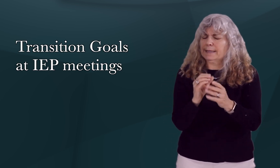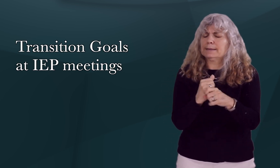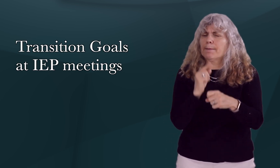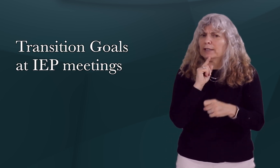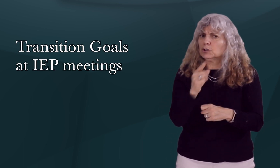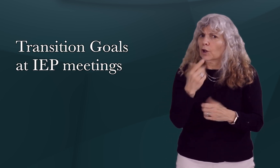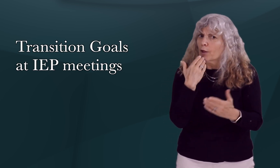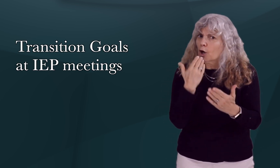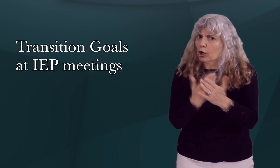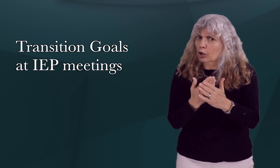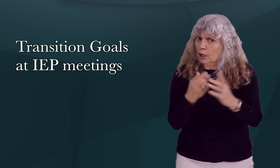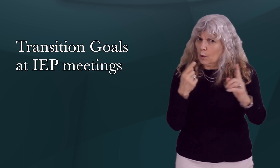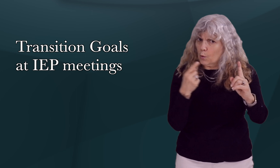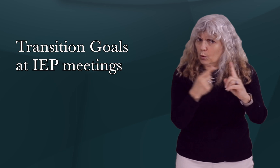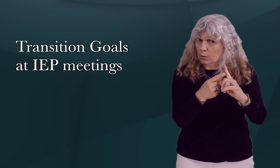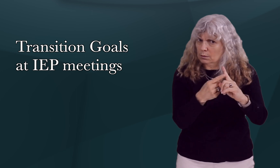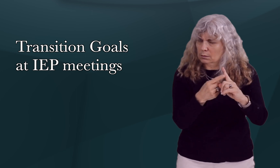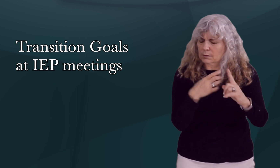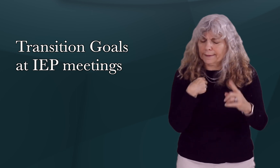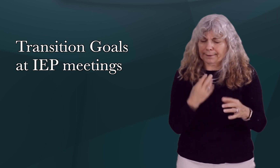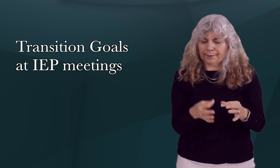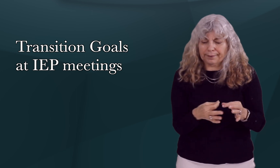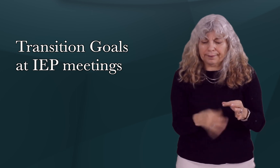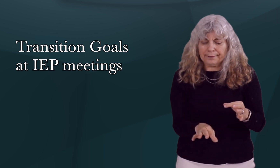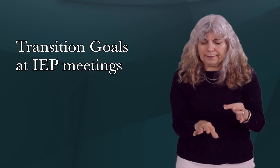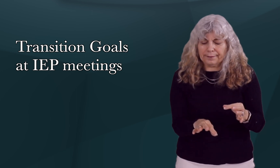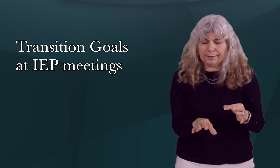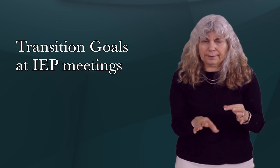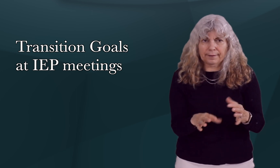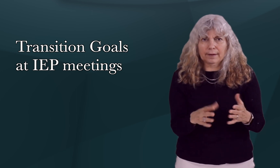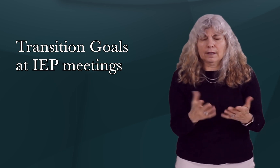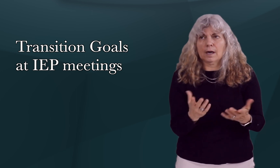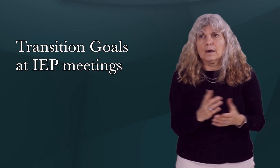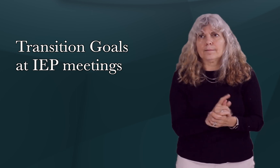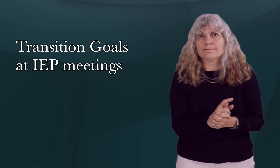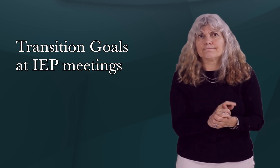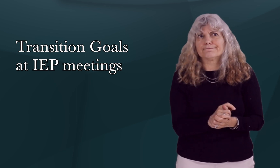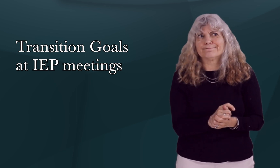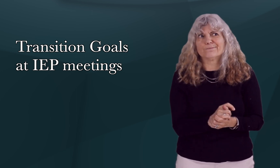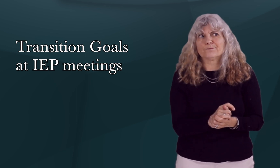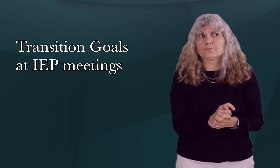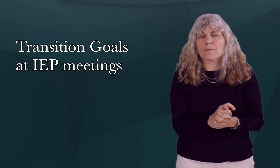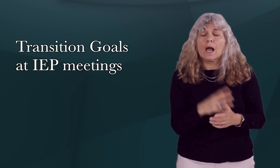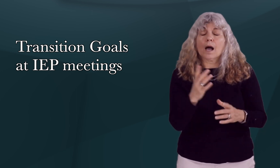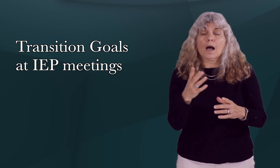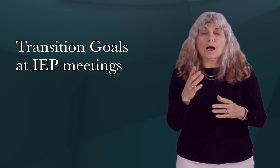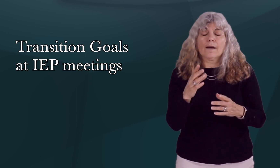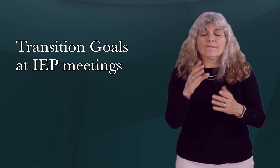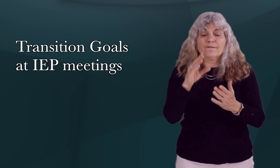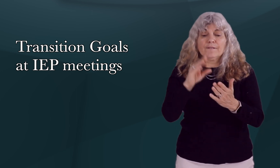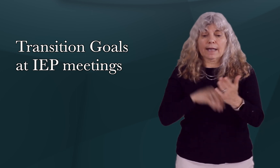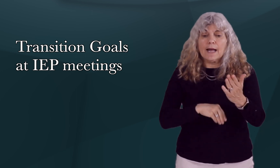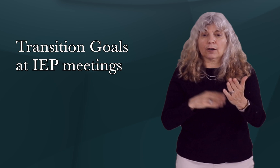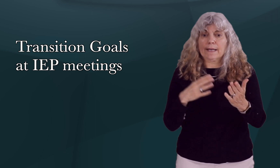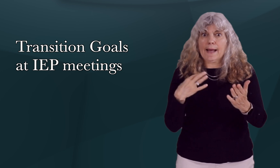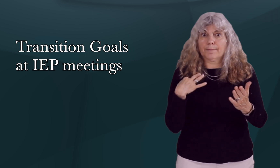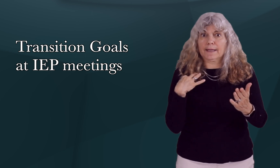For the transition goals at the IEP meetings, make sure they are good goals and not overly simplified.